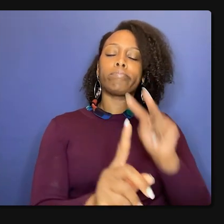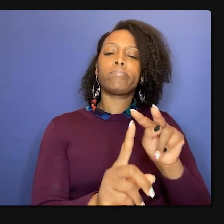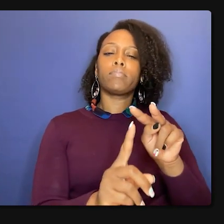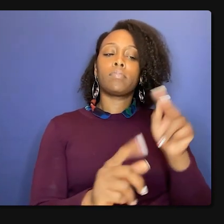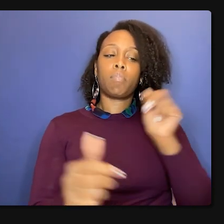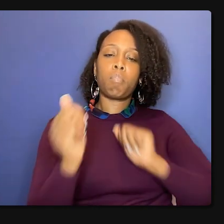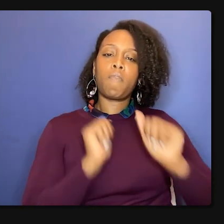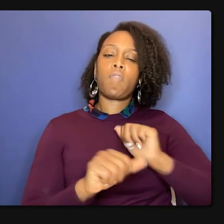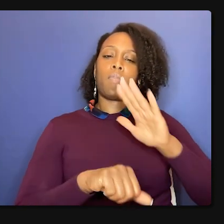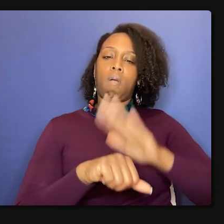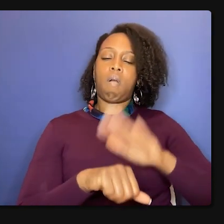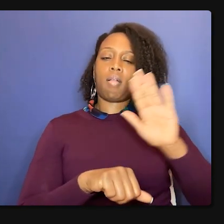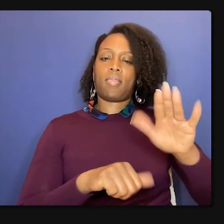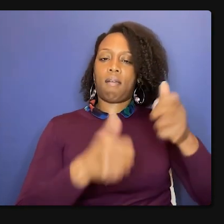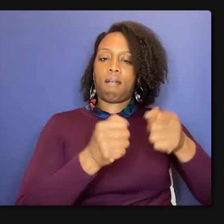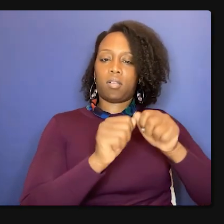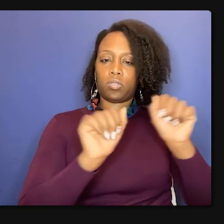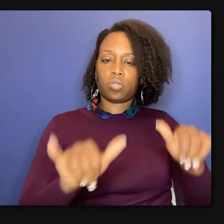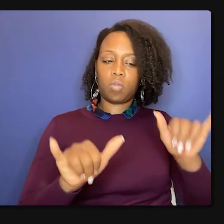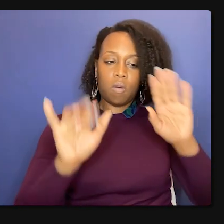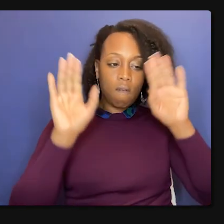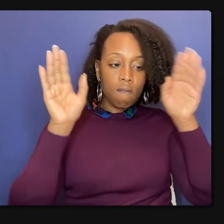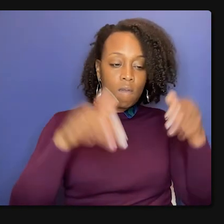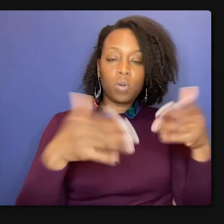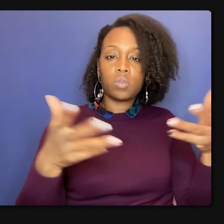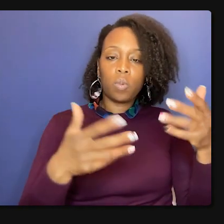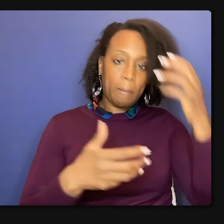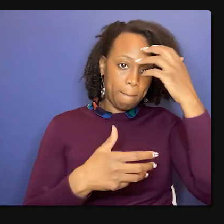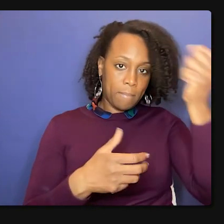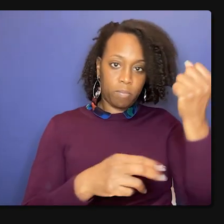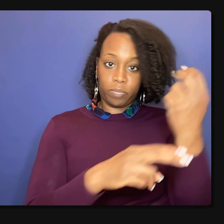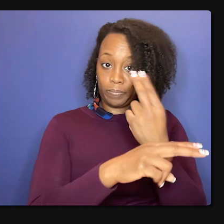of performance on the console currently focused on memory usage.